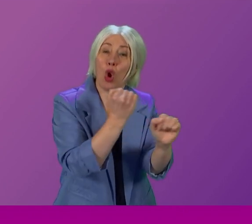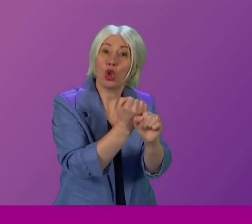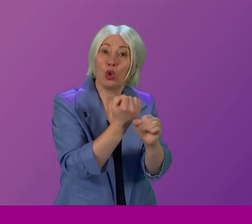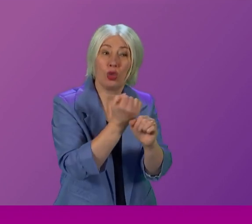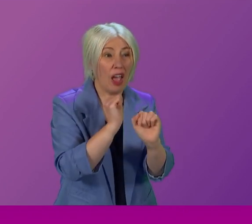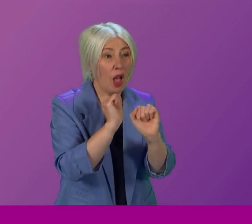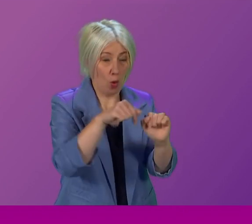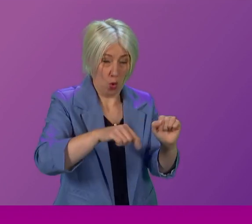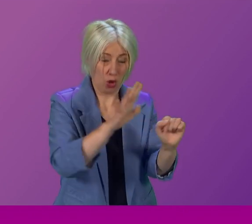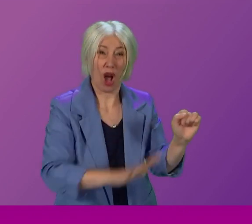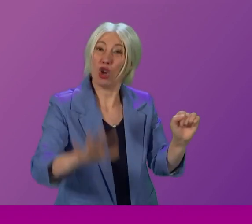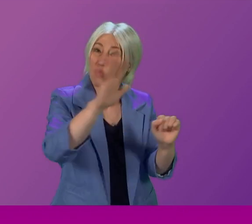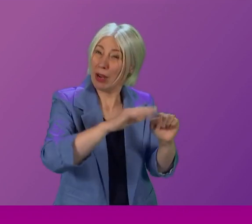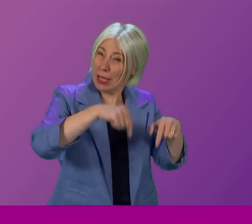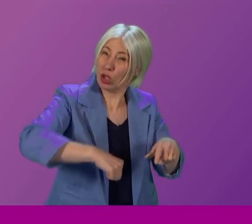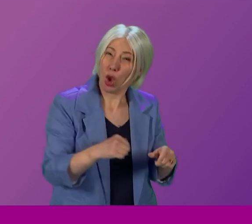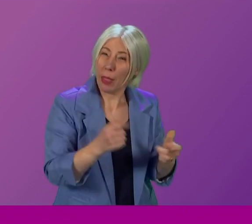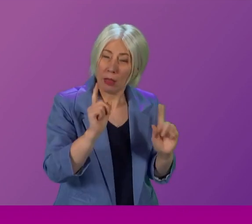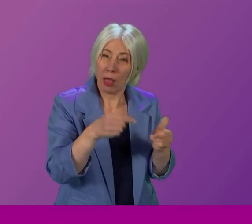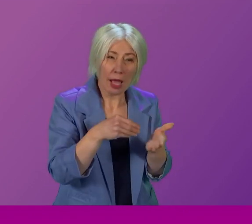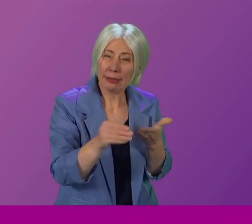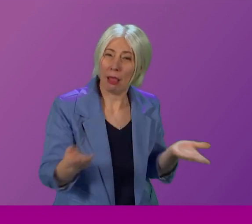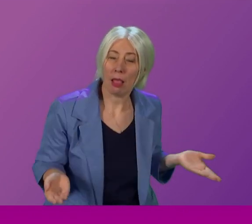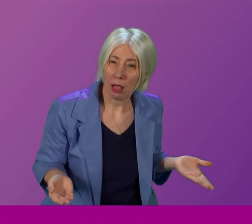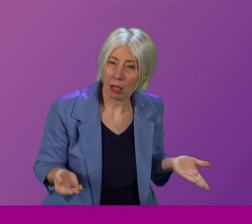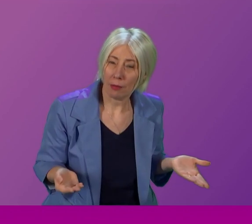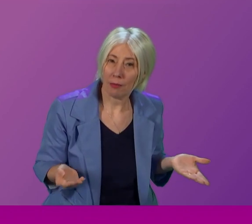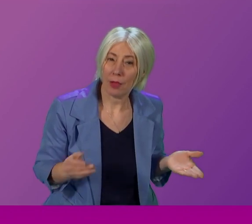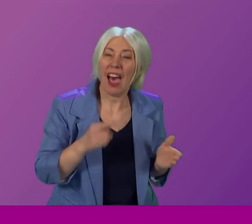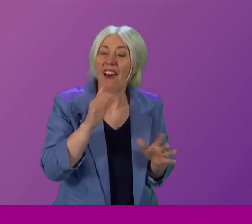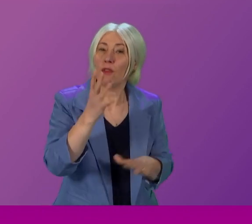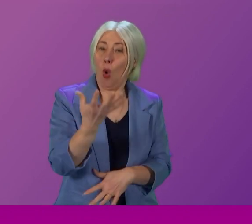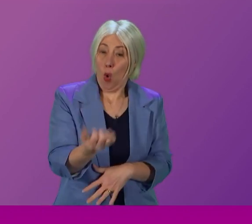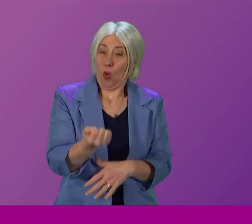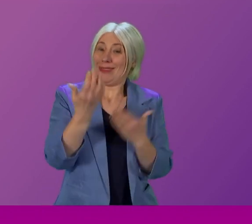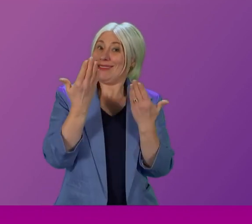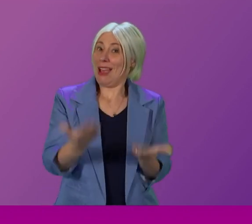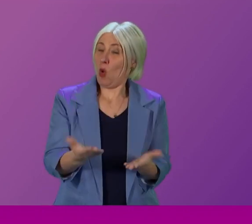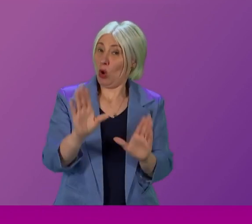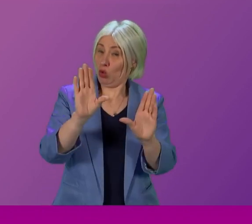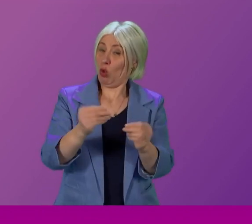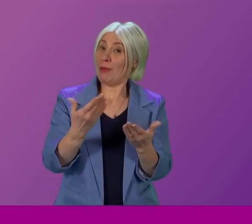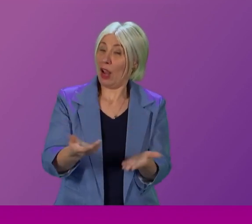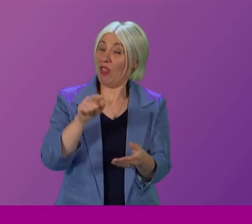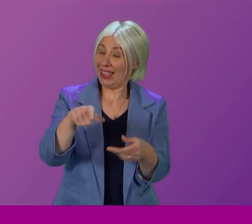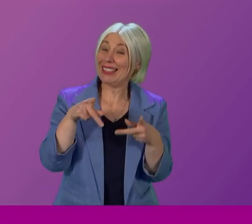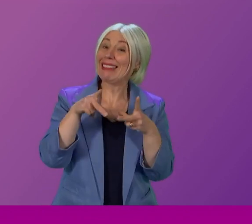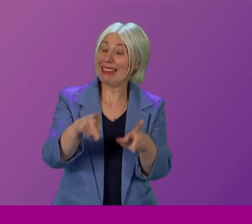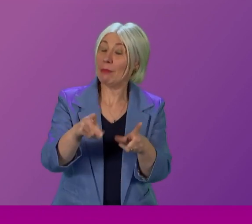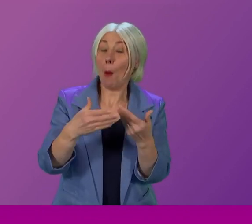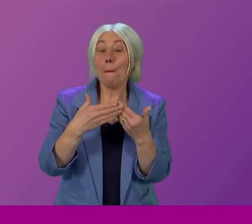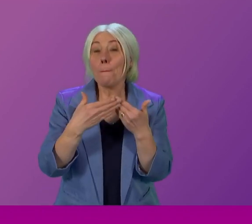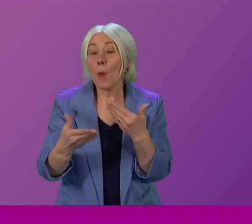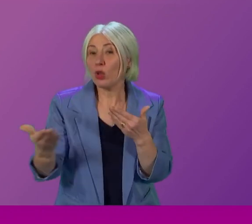country of Scotland. Unless it is halted now, the scheme—most businesses believe it to be fatally